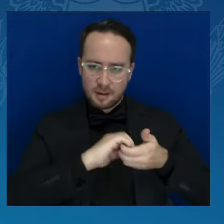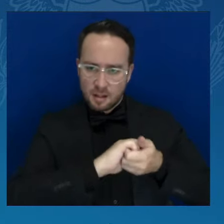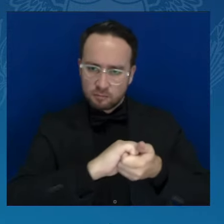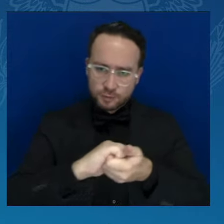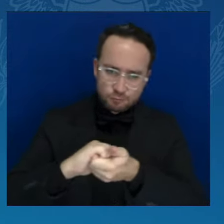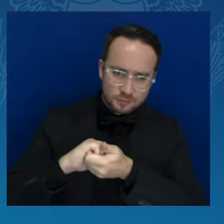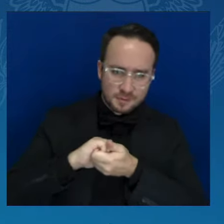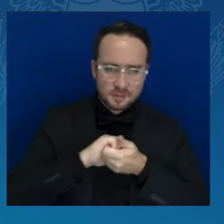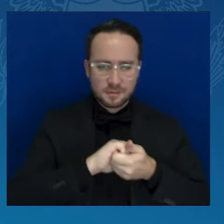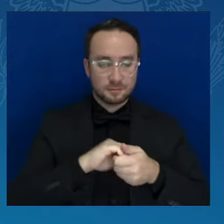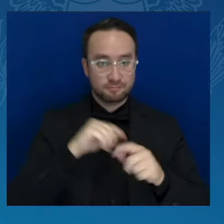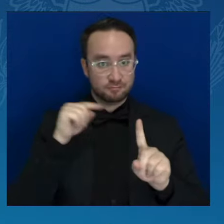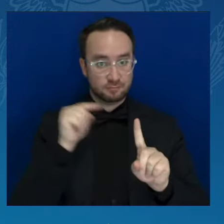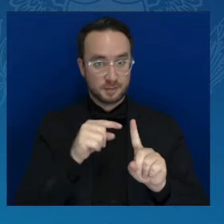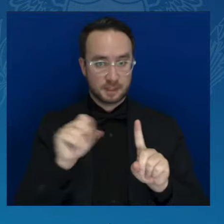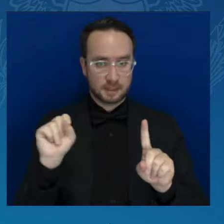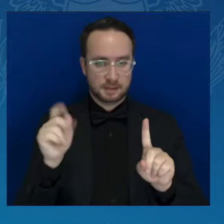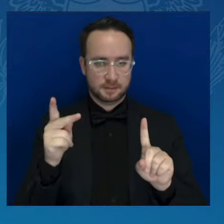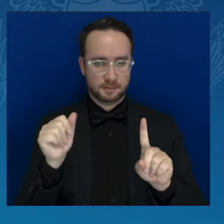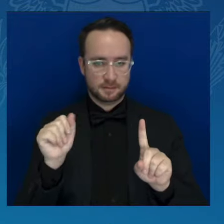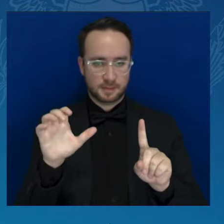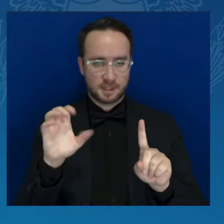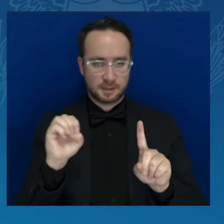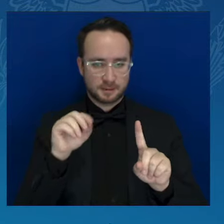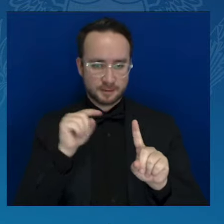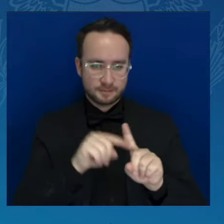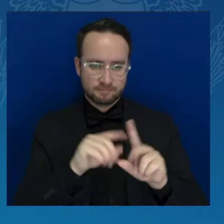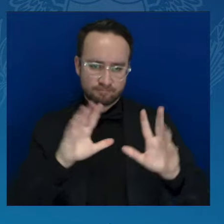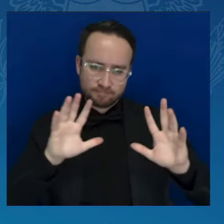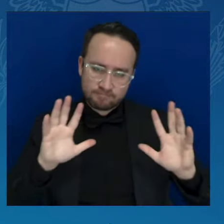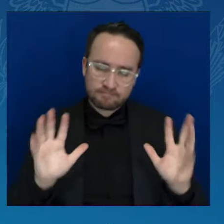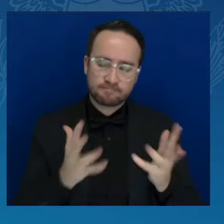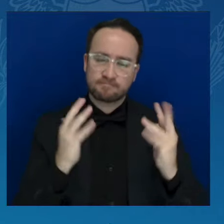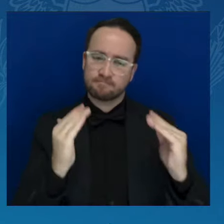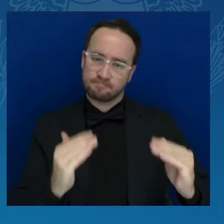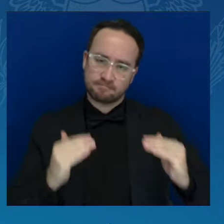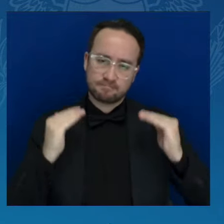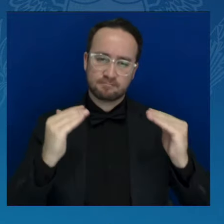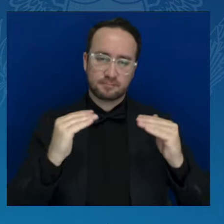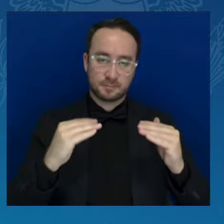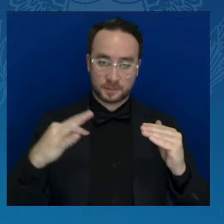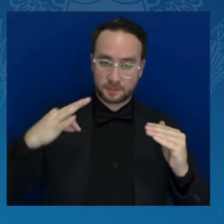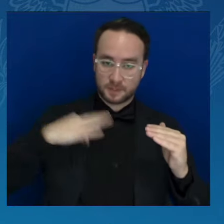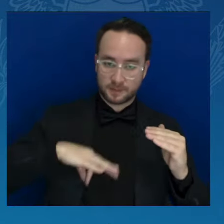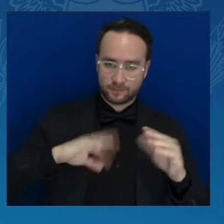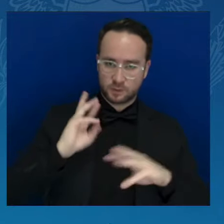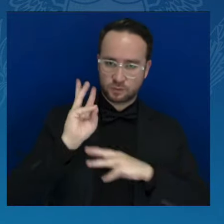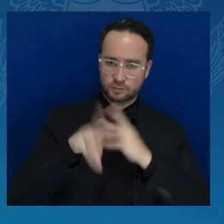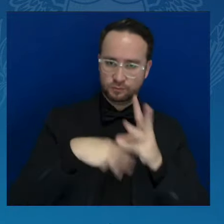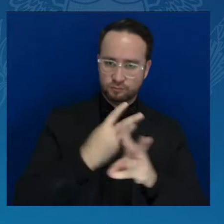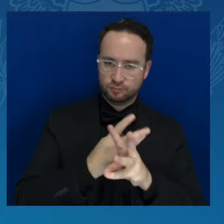with the launch of the James Webb Space Telescope and the landing of a rover on Mars. Both projects that were made possible